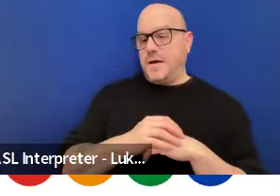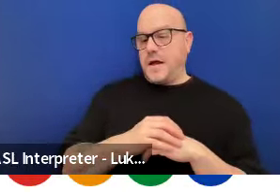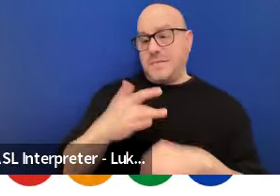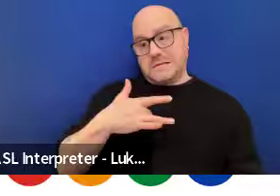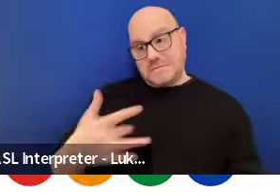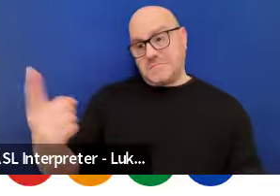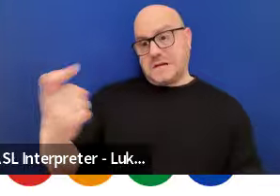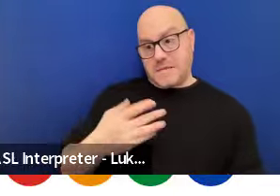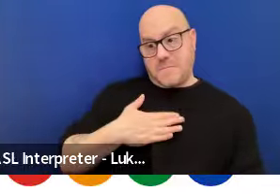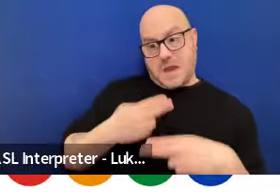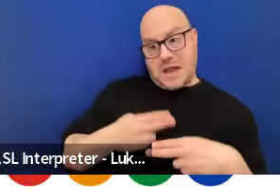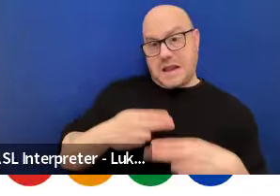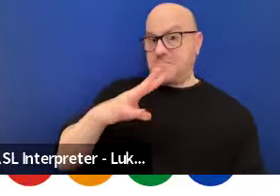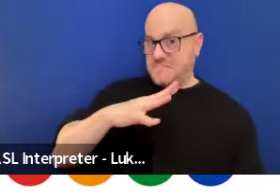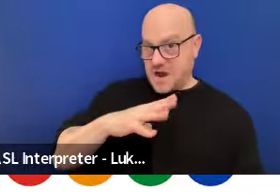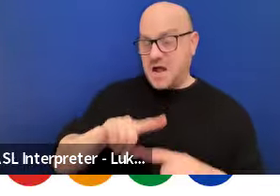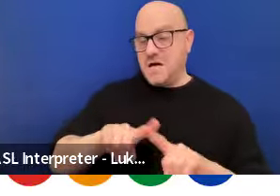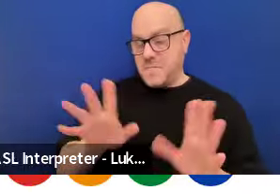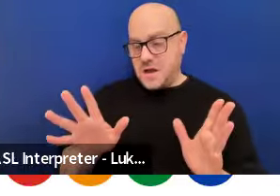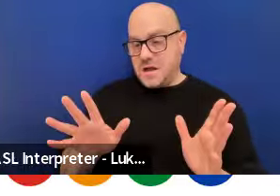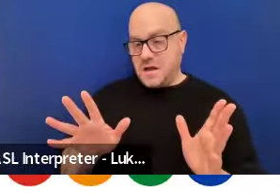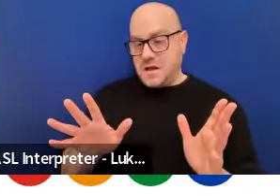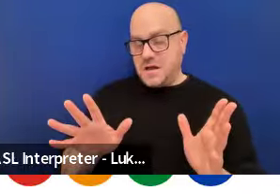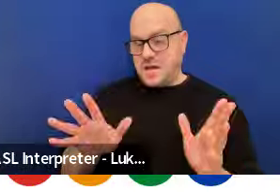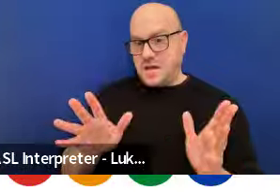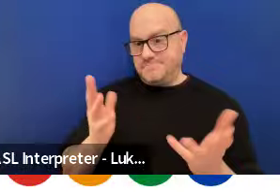COME TO PICK UP A PASSENGER. THEY ASK ME MY NAME, WHICH IS